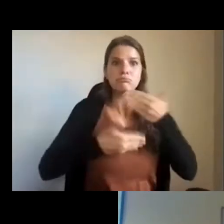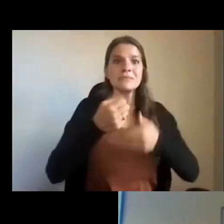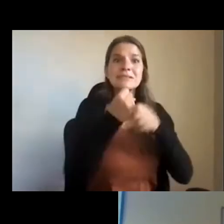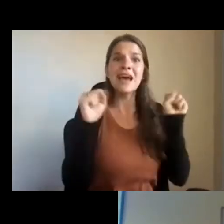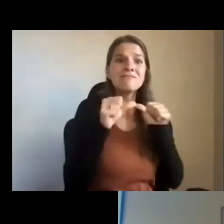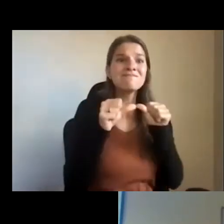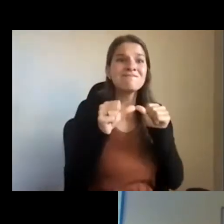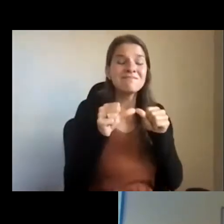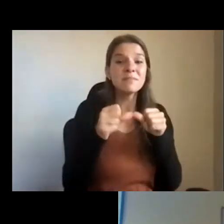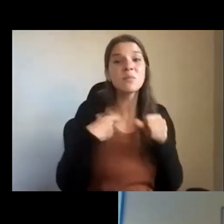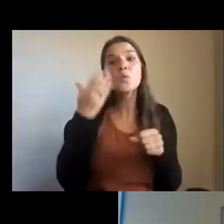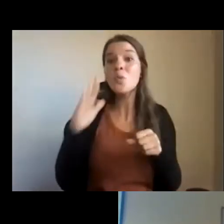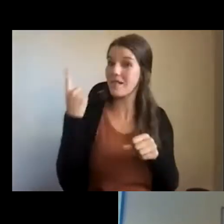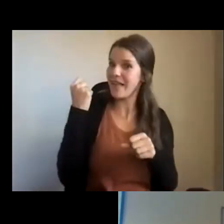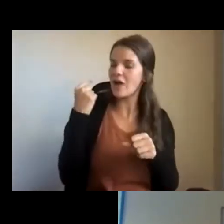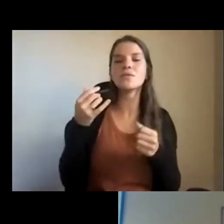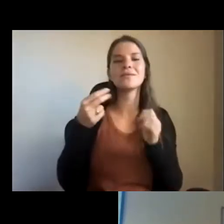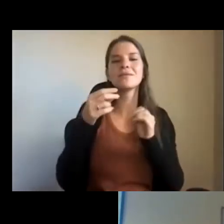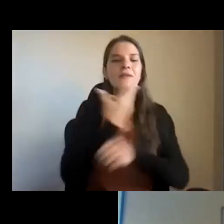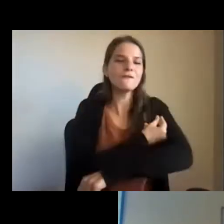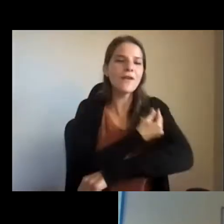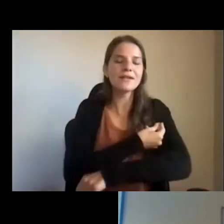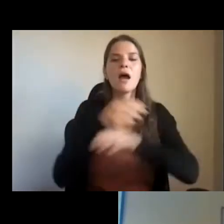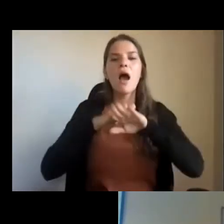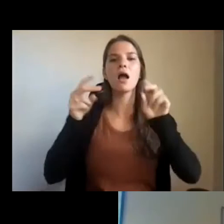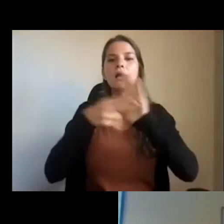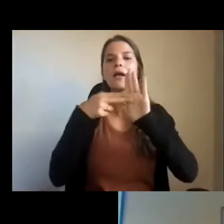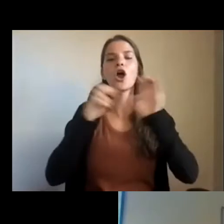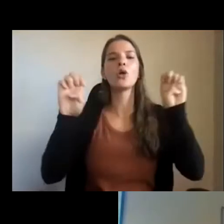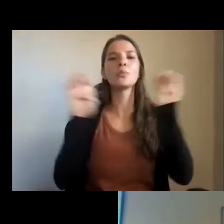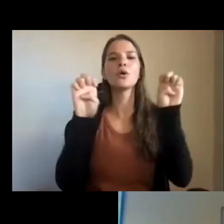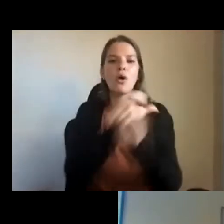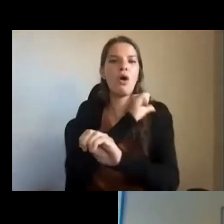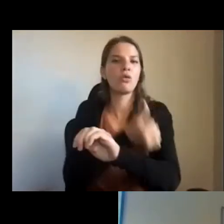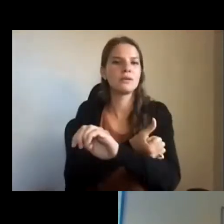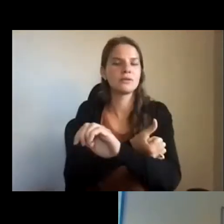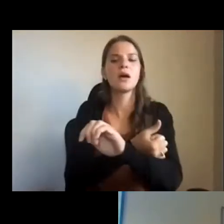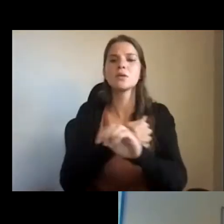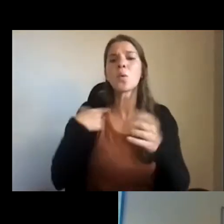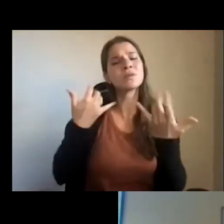on emergency authorization. We still wanted to give as much knowledge and education to support people